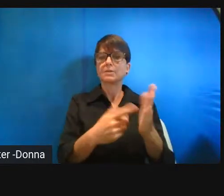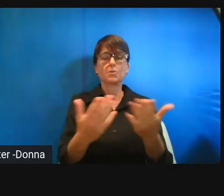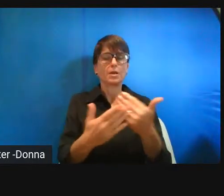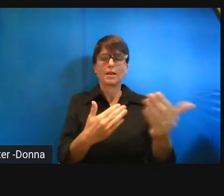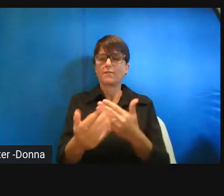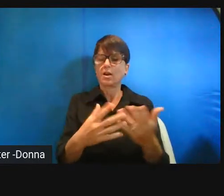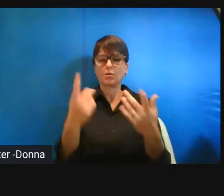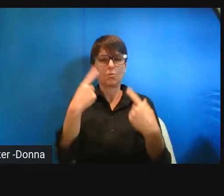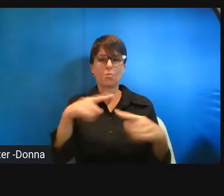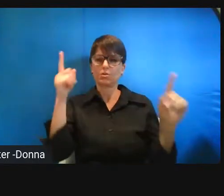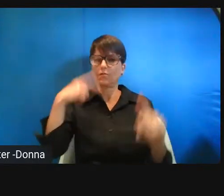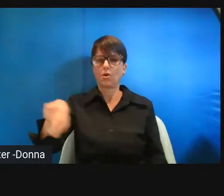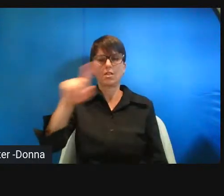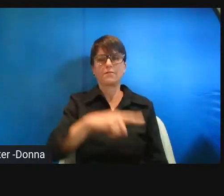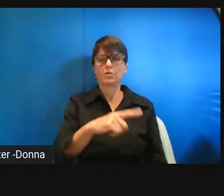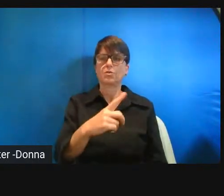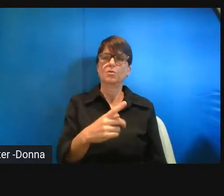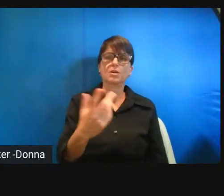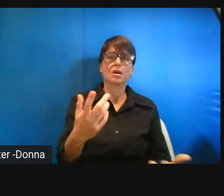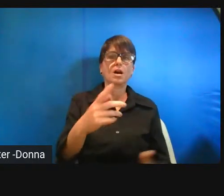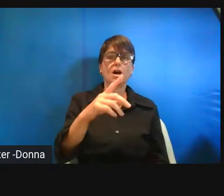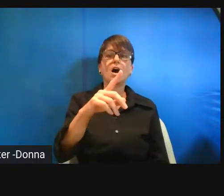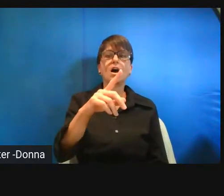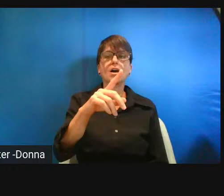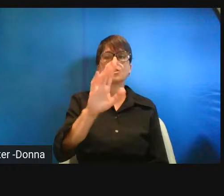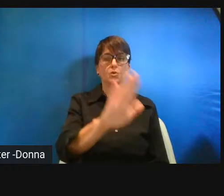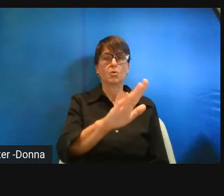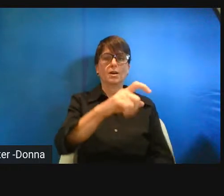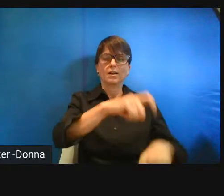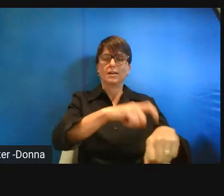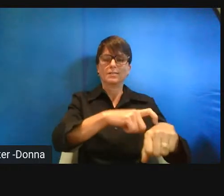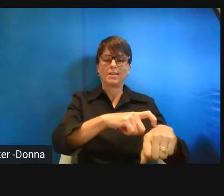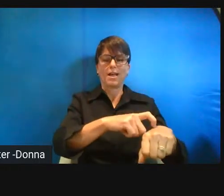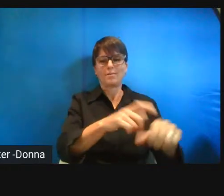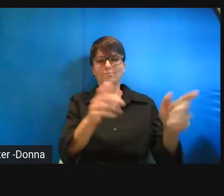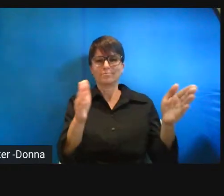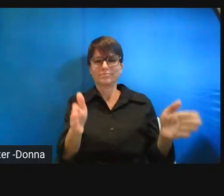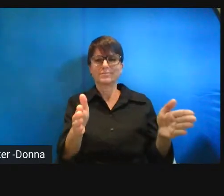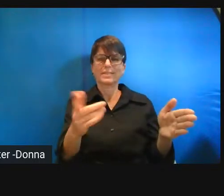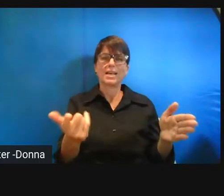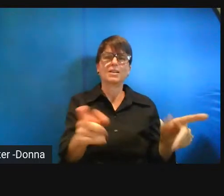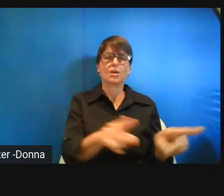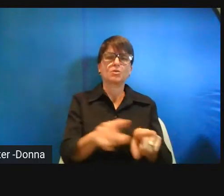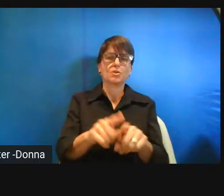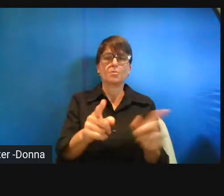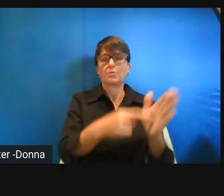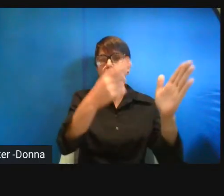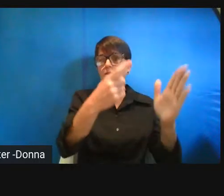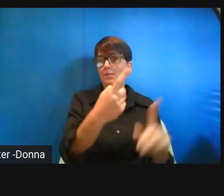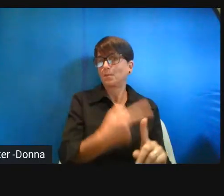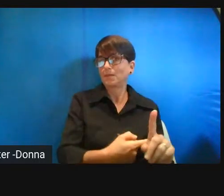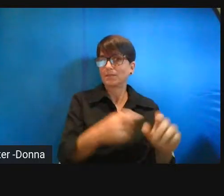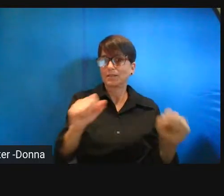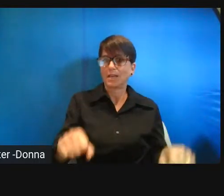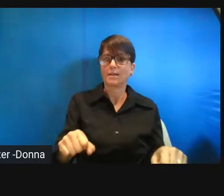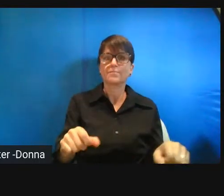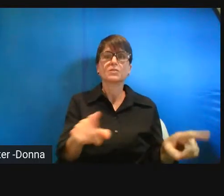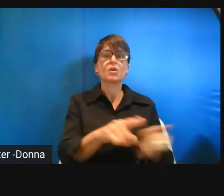If you want to be more involved in supporting accessibility and WordPress, please join or consider joining the WordPress Accessibility team.